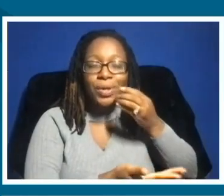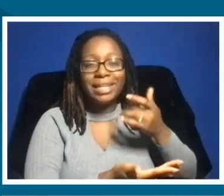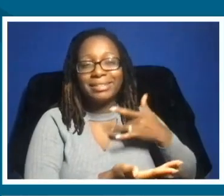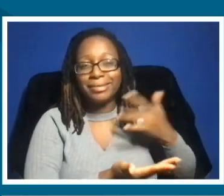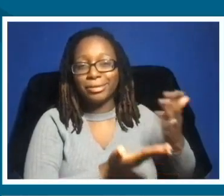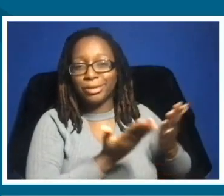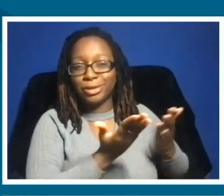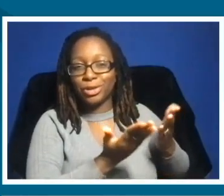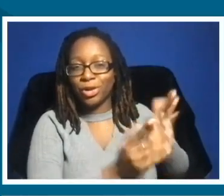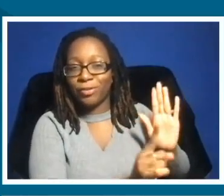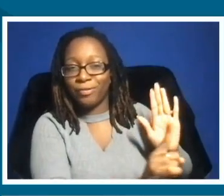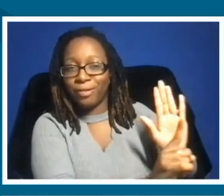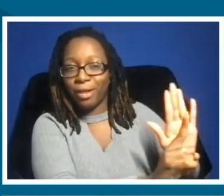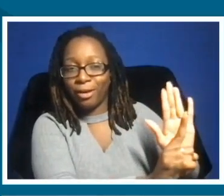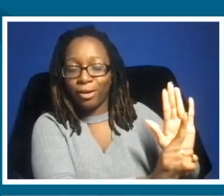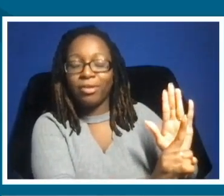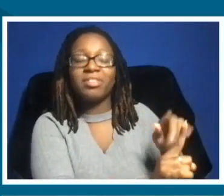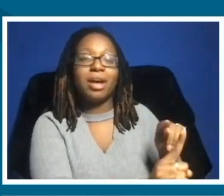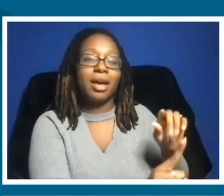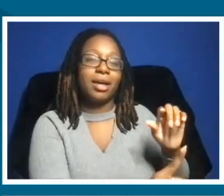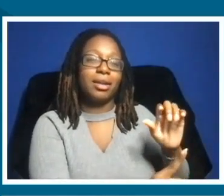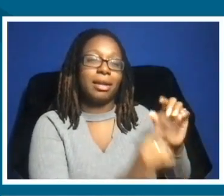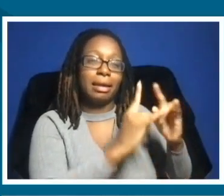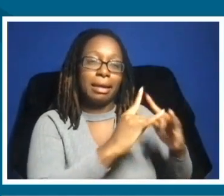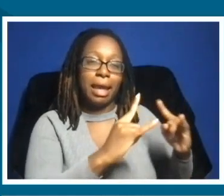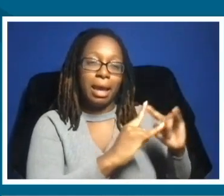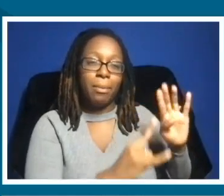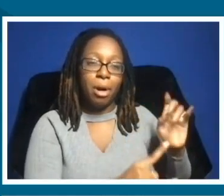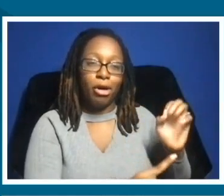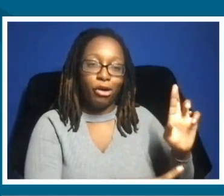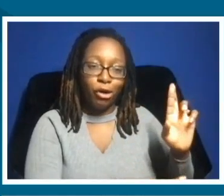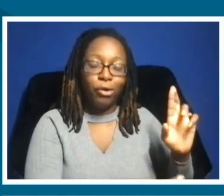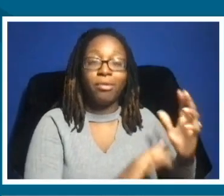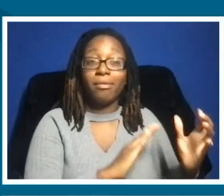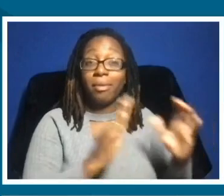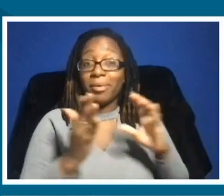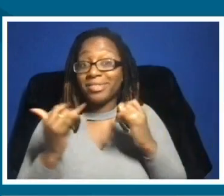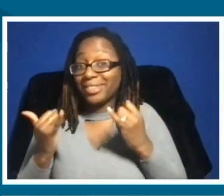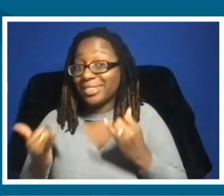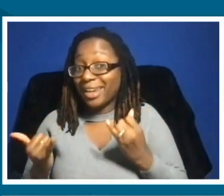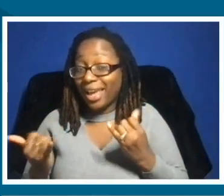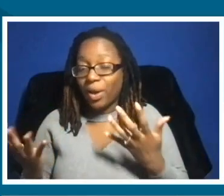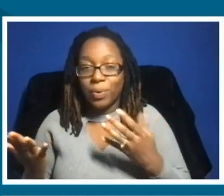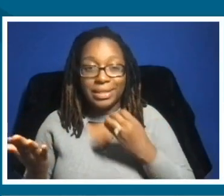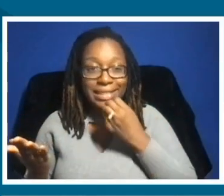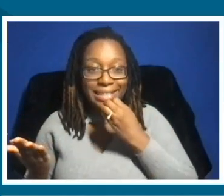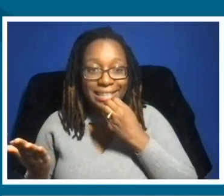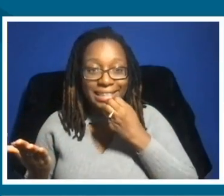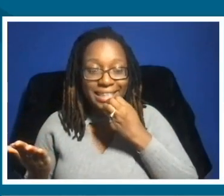food today and they had a bunch of cheetos and stuff like that